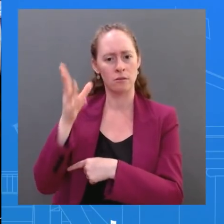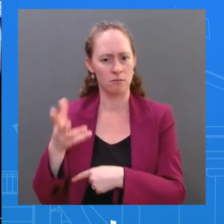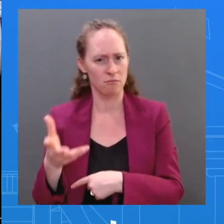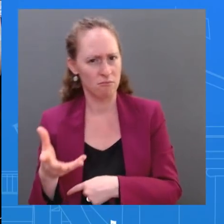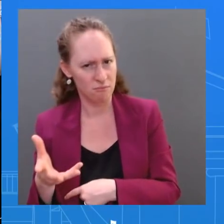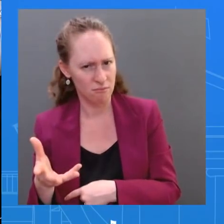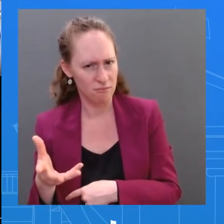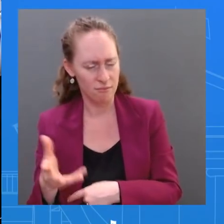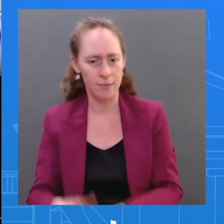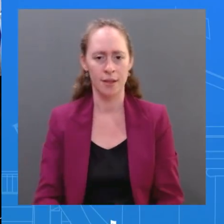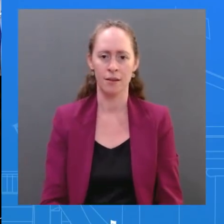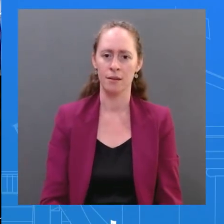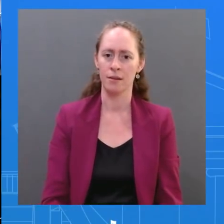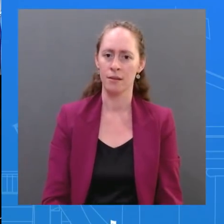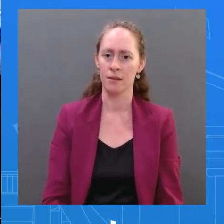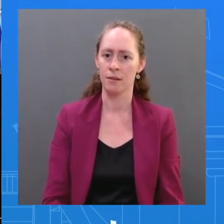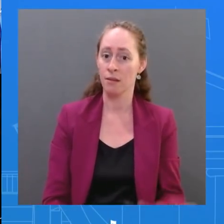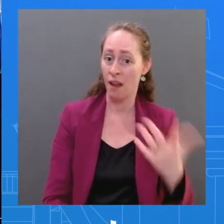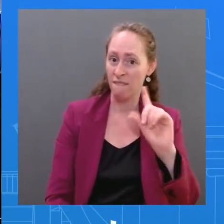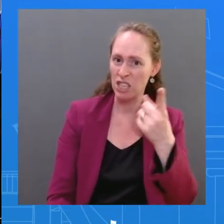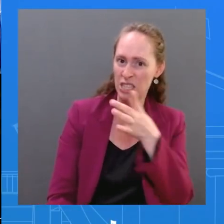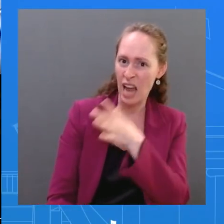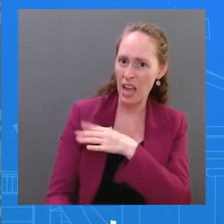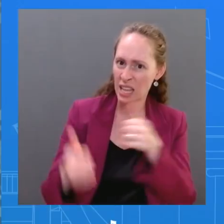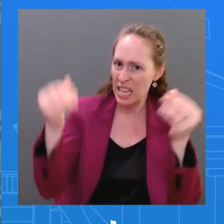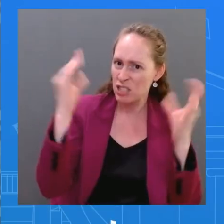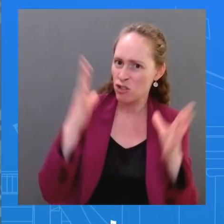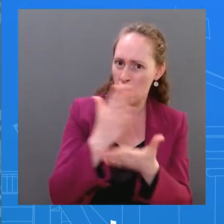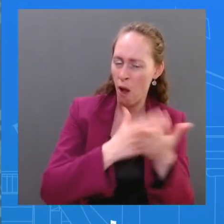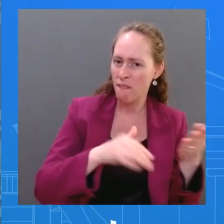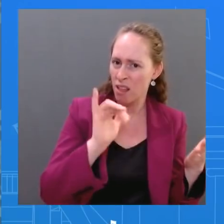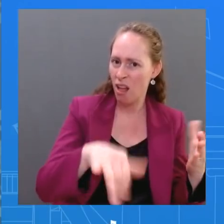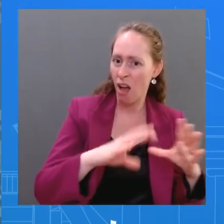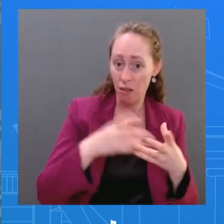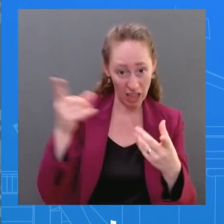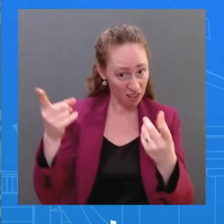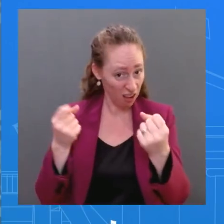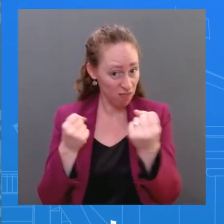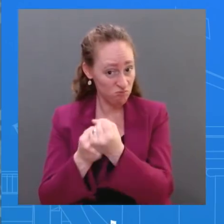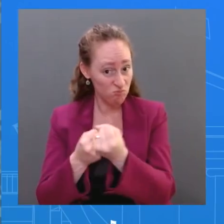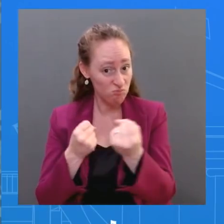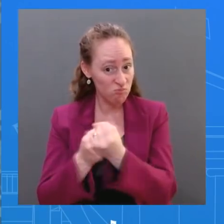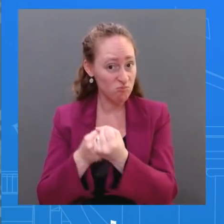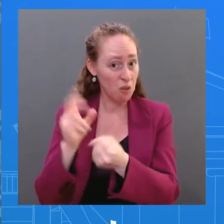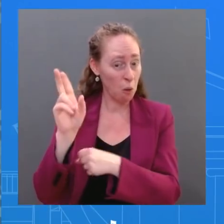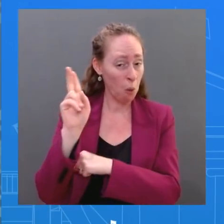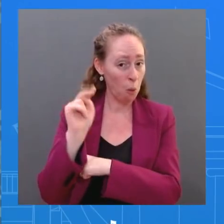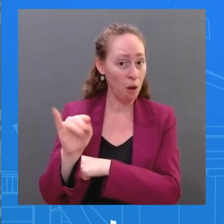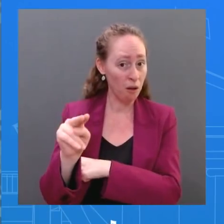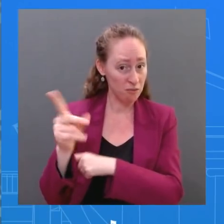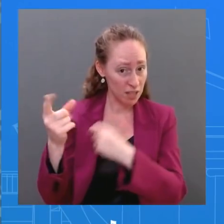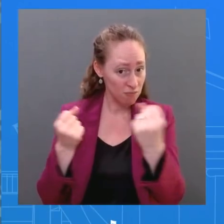Ms. Jean-Pierre: She's a member of -- she's -- she's -- >> The Press: -- President ever. Does he -- >> Ms. Jean-Pierre: Absolutely. The Press: -- support proposals like that one? Does he think that is a -- an important priority for --